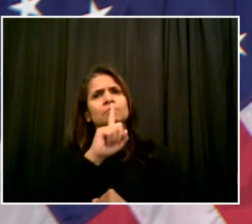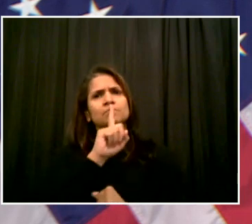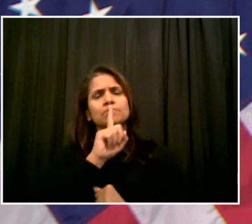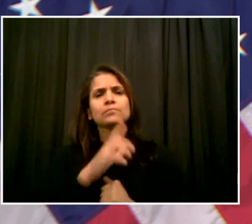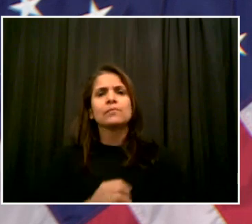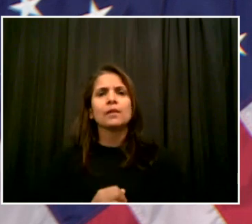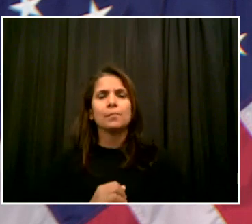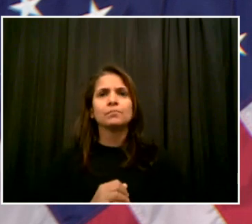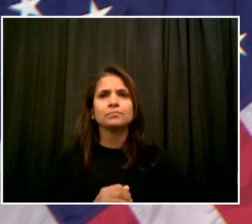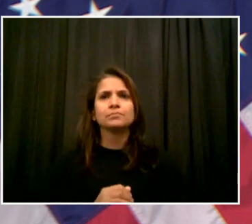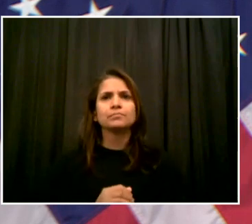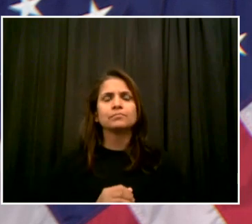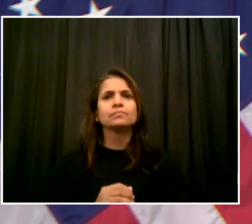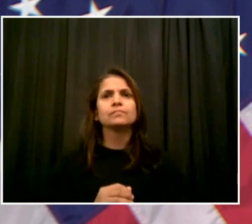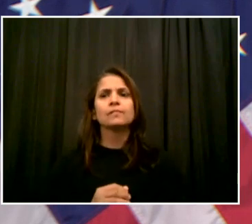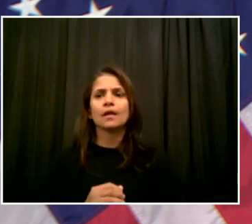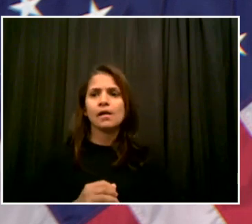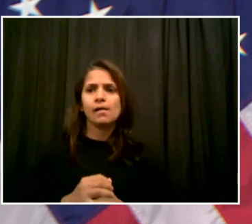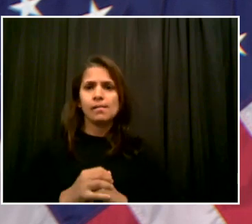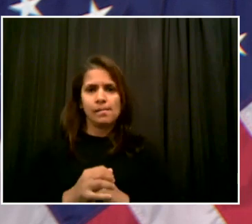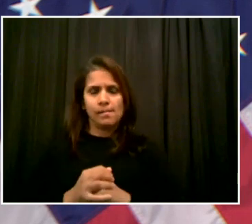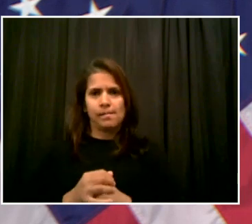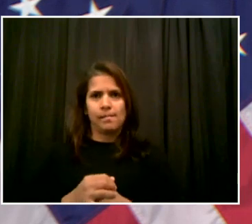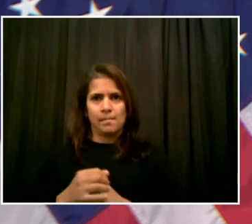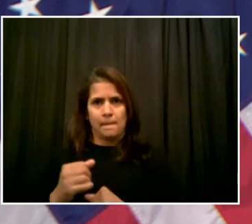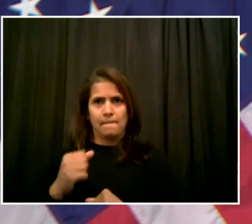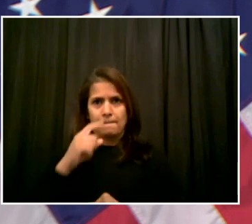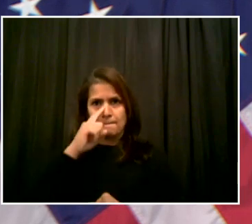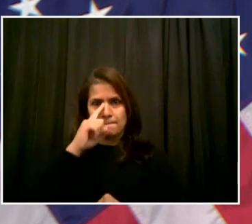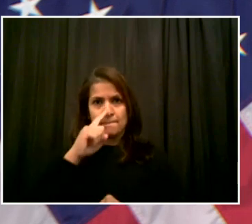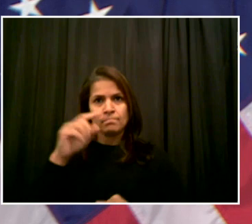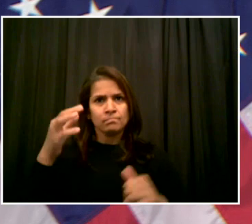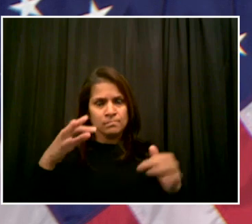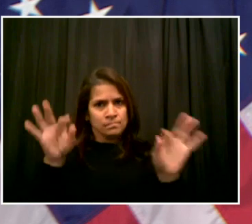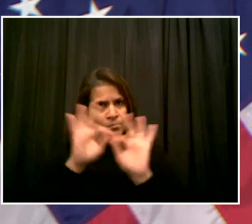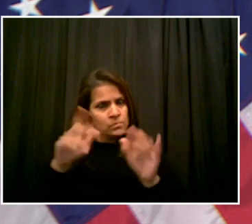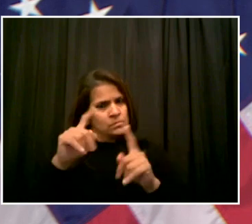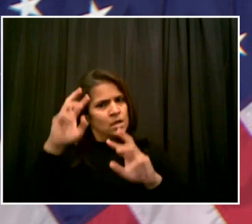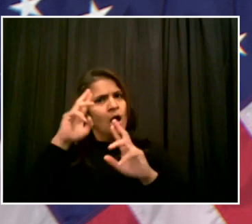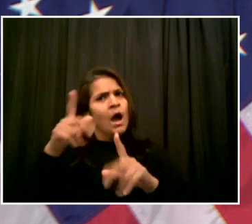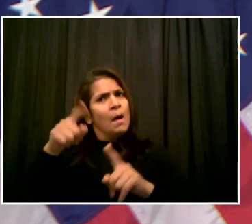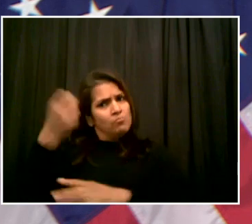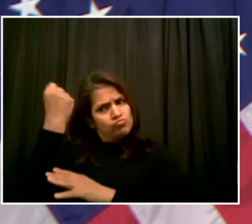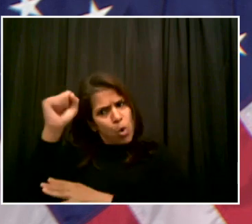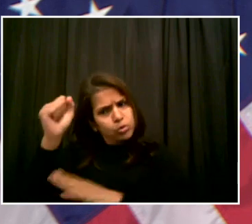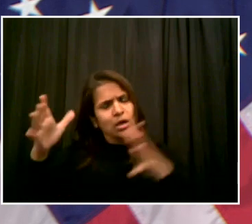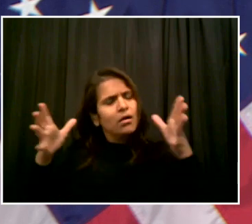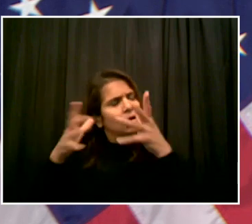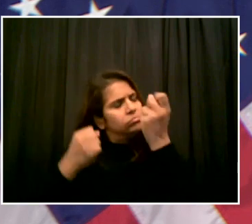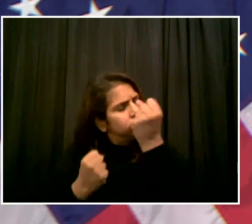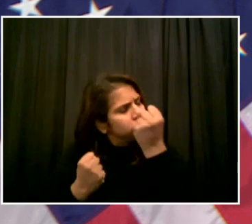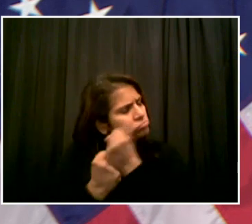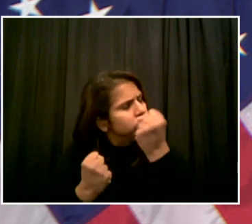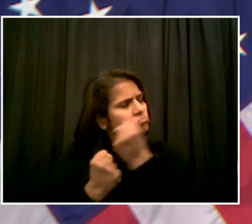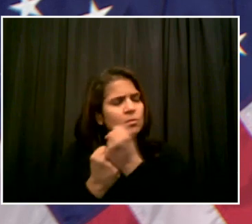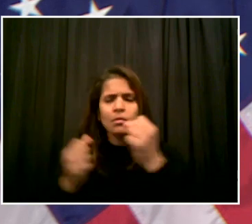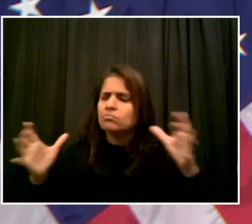IT'S IMPORTANT TO REEMPHASIZE THAT. WE ENCOURAGE PEO COME OUT TODAY, PEACEFULLY PROTEST. WE HEAR YOU. WE UNDERSTAND